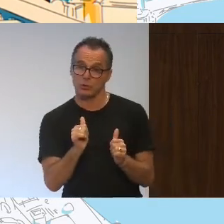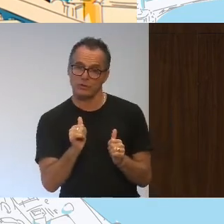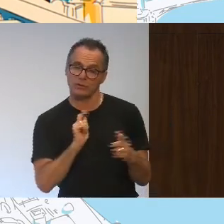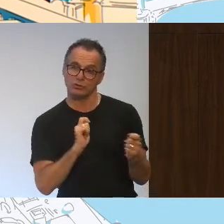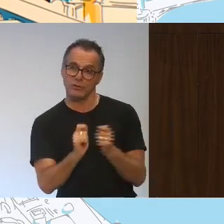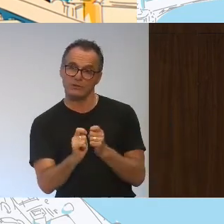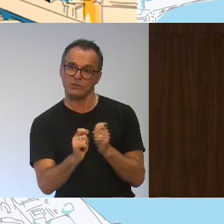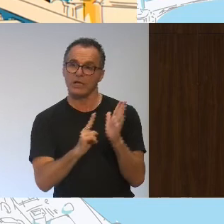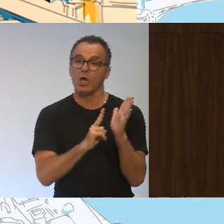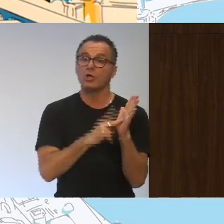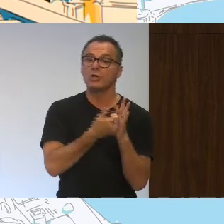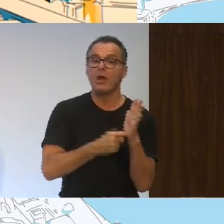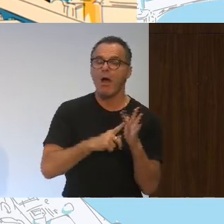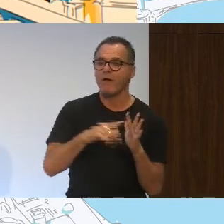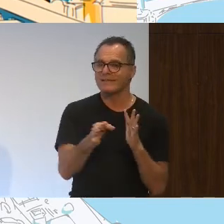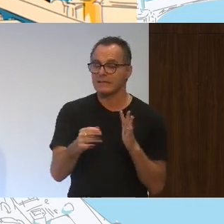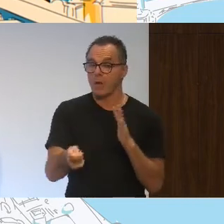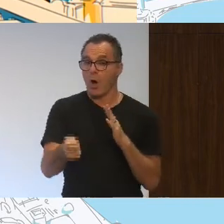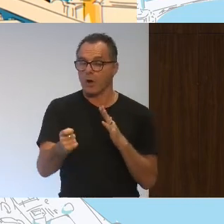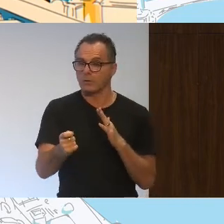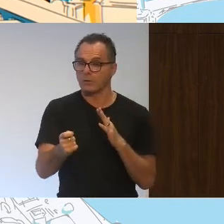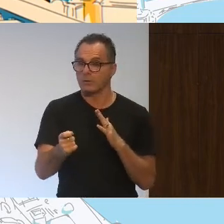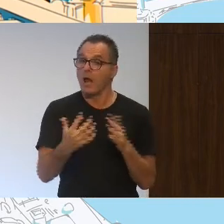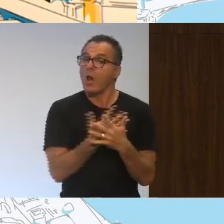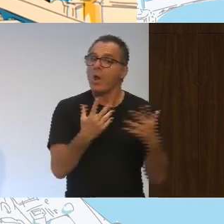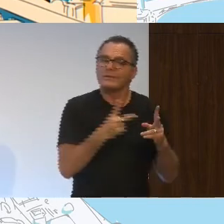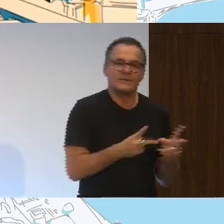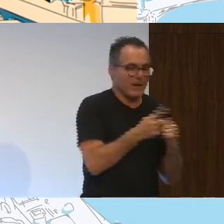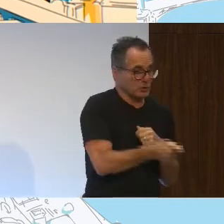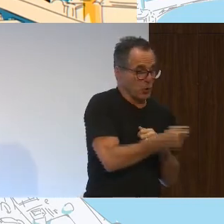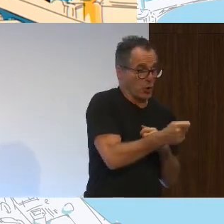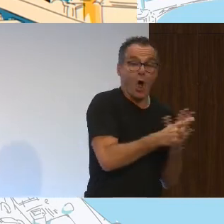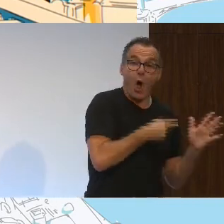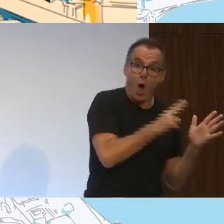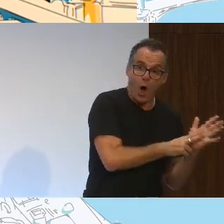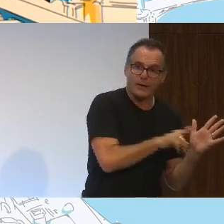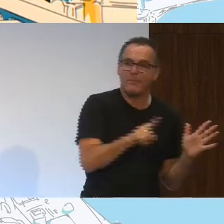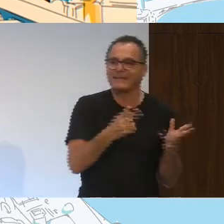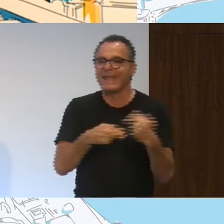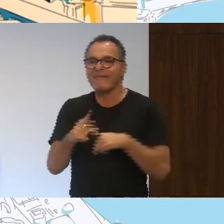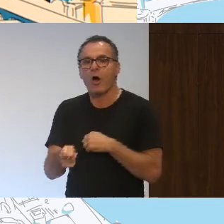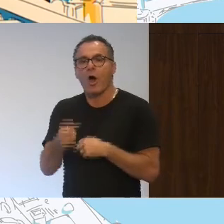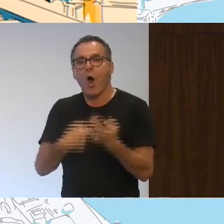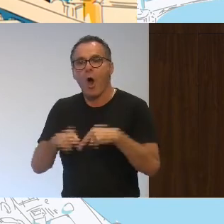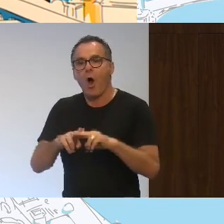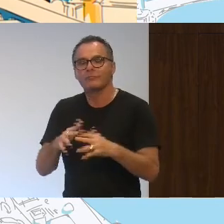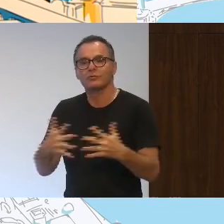And there are lots of ways to turn them off. One of the problems, if you turn them off too much, you're out it, you're unconscious.